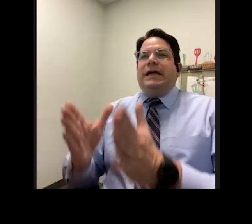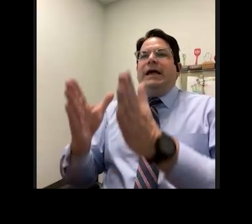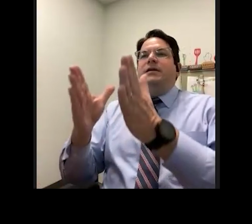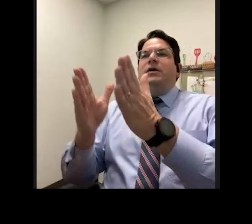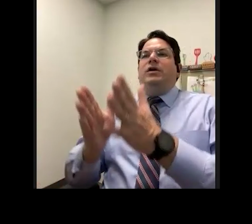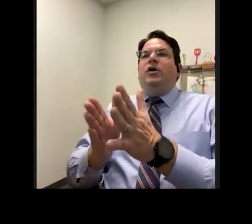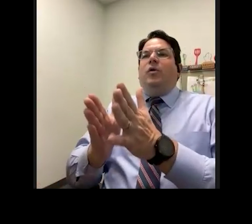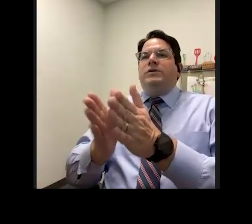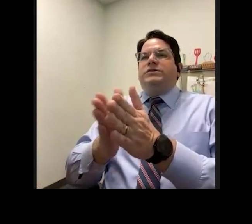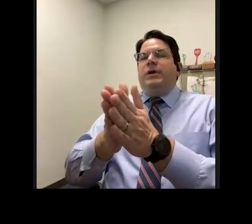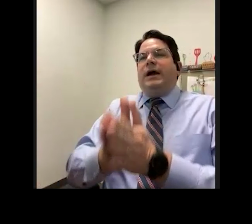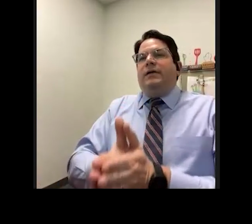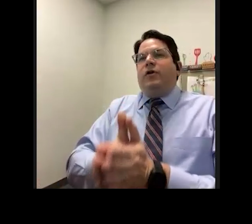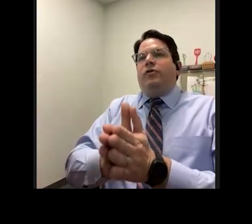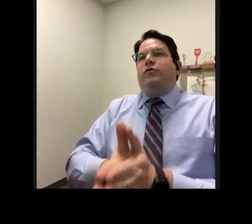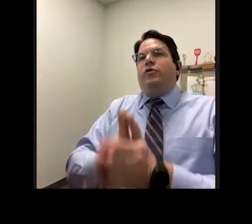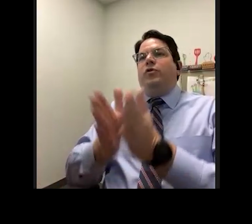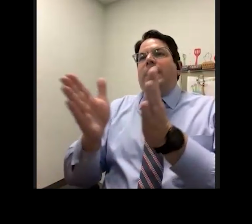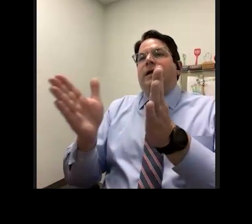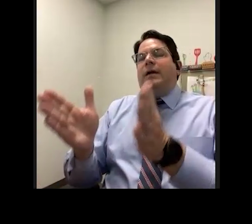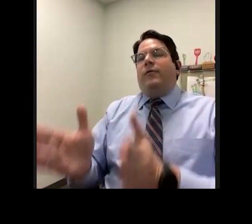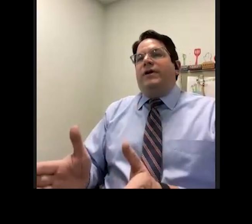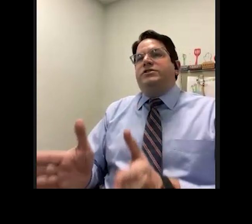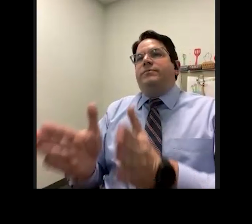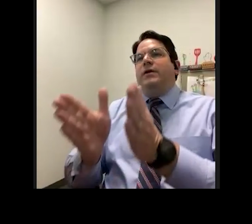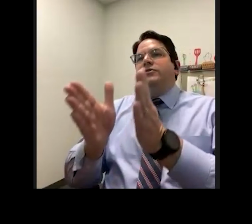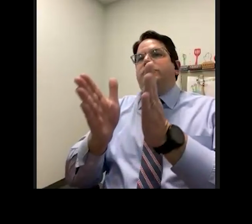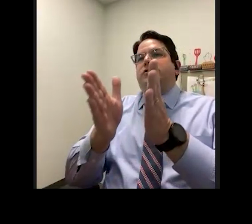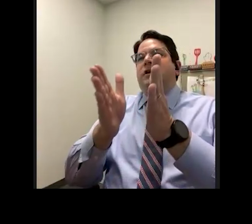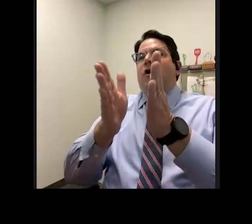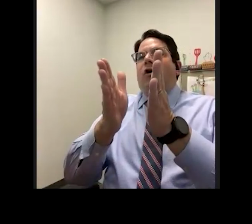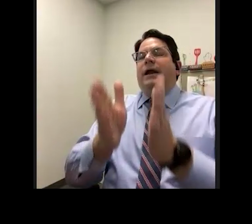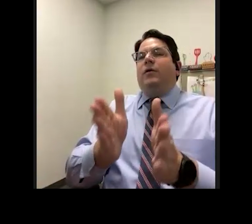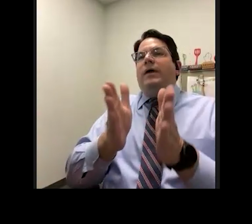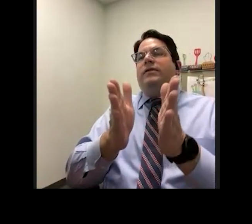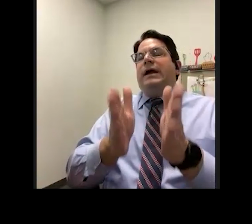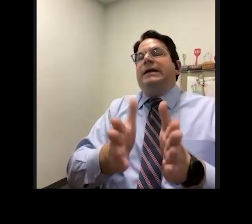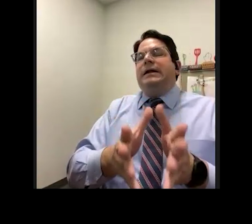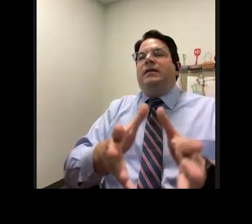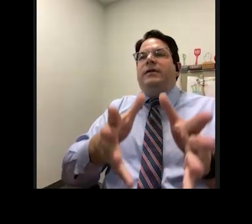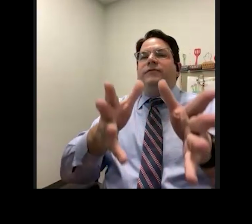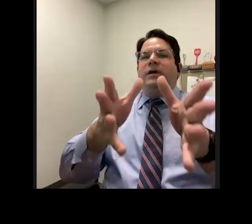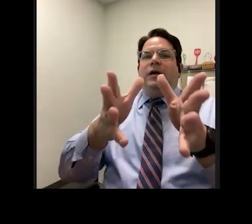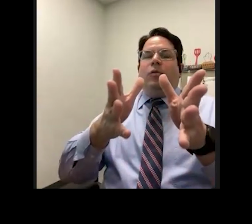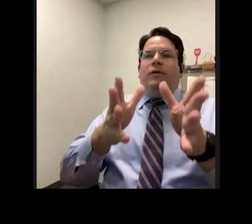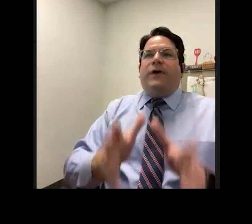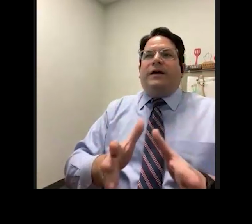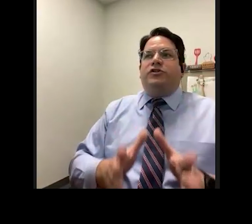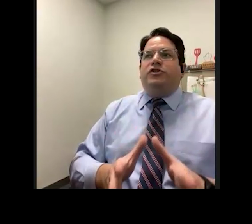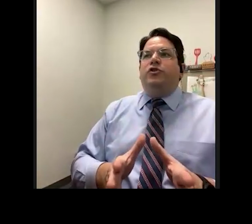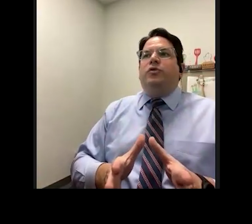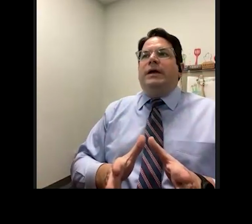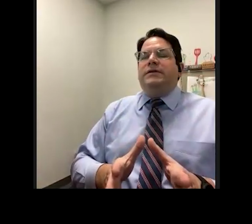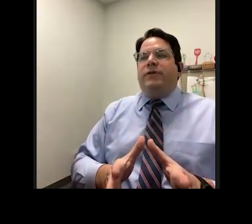Once again, once we go through any prevention measures or any way that the identity theft would affect you